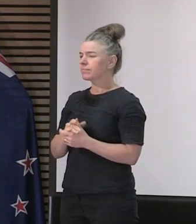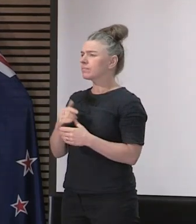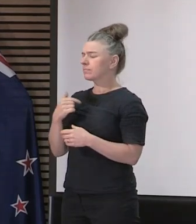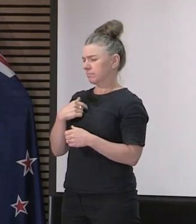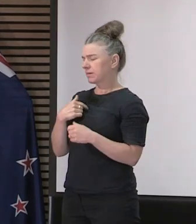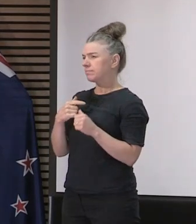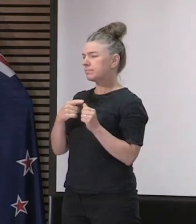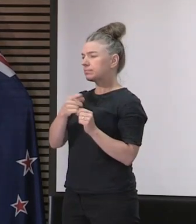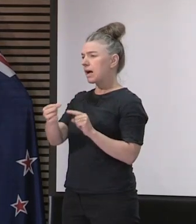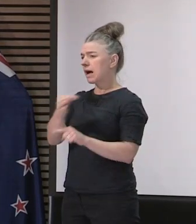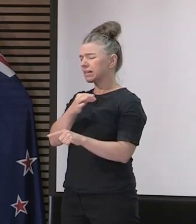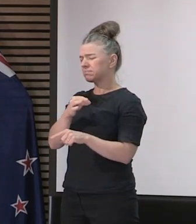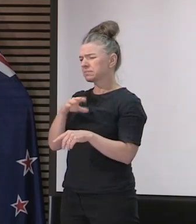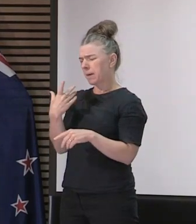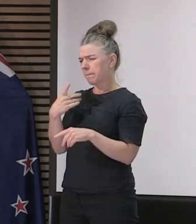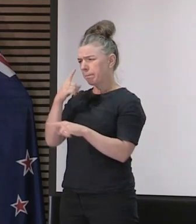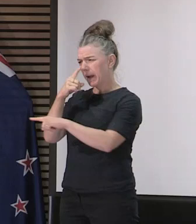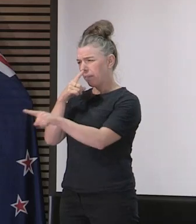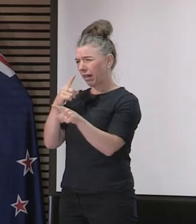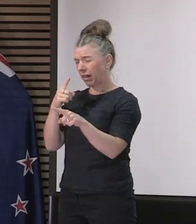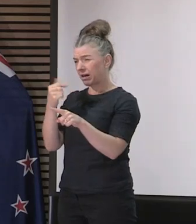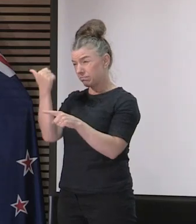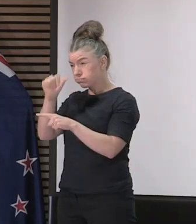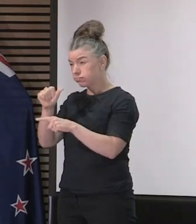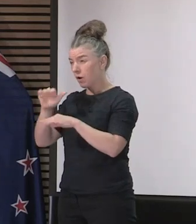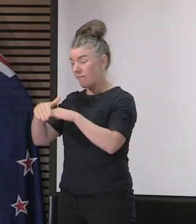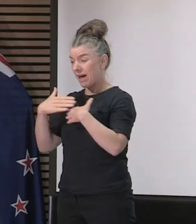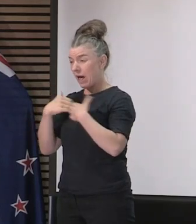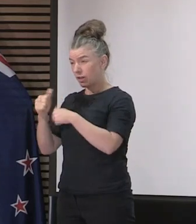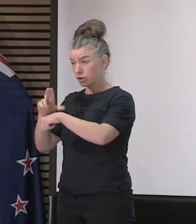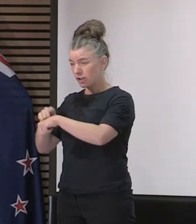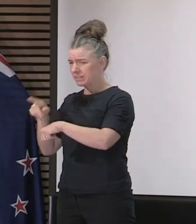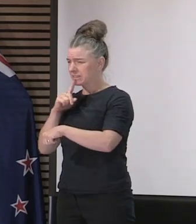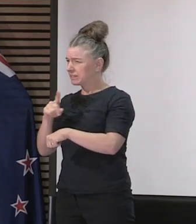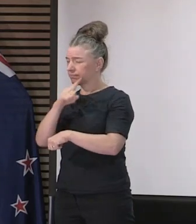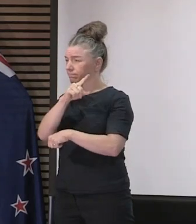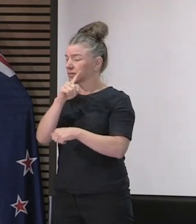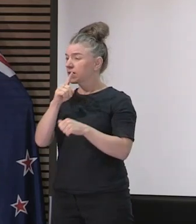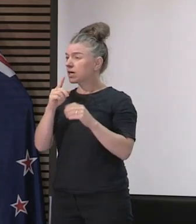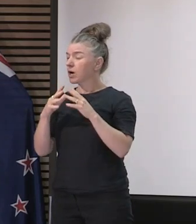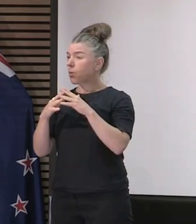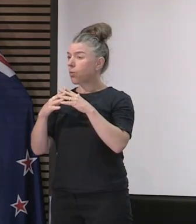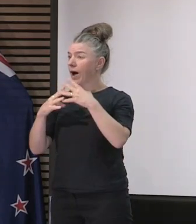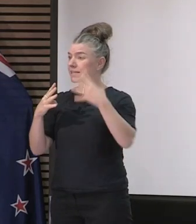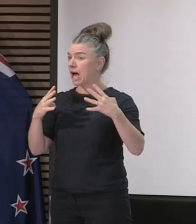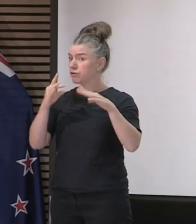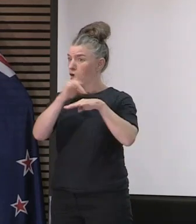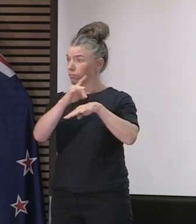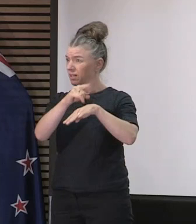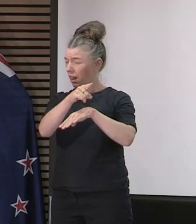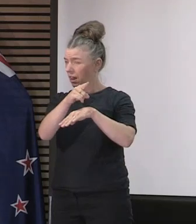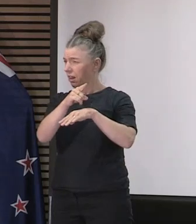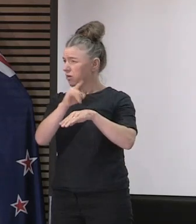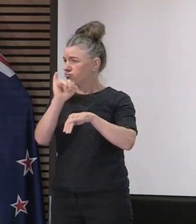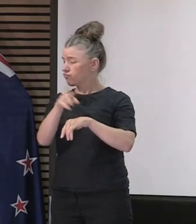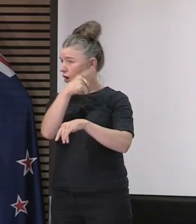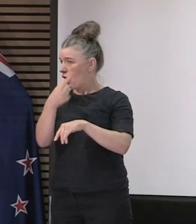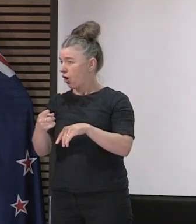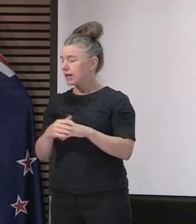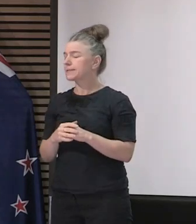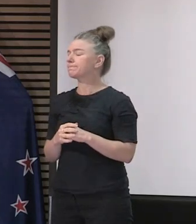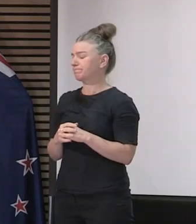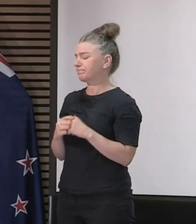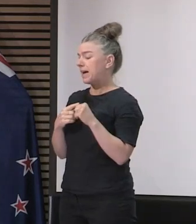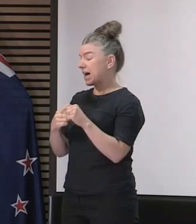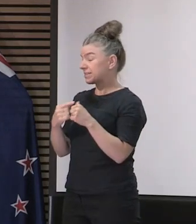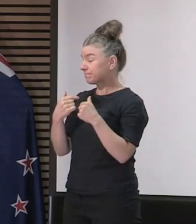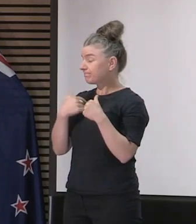their advice. >> >> I would be